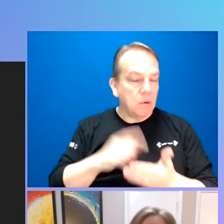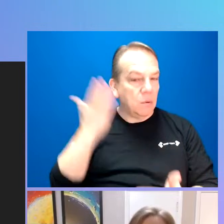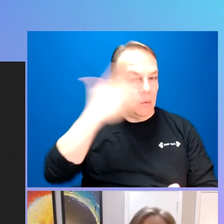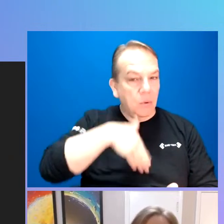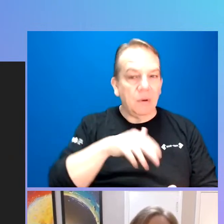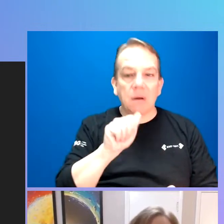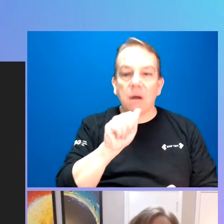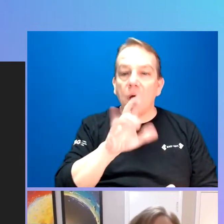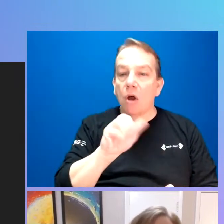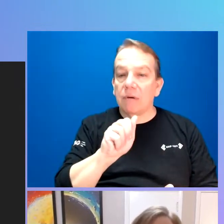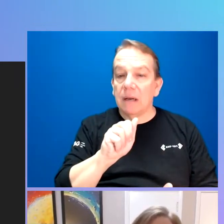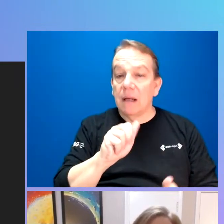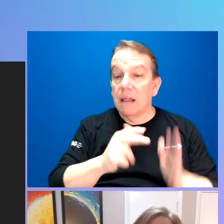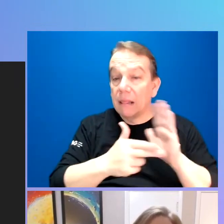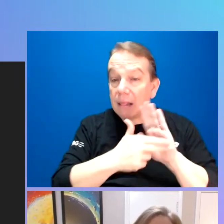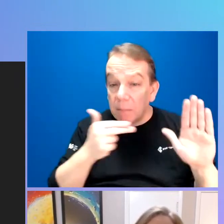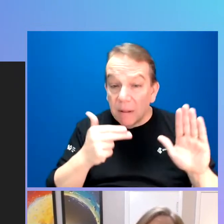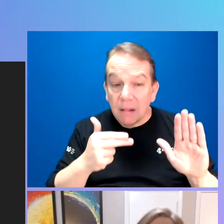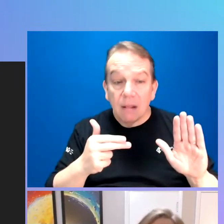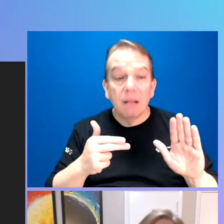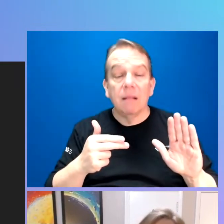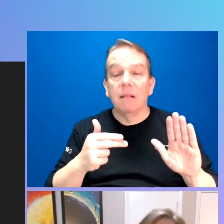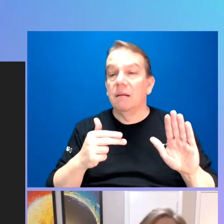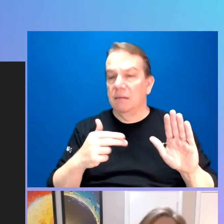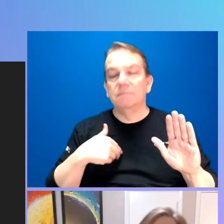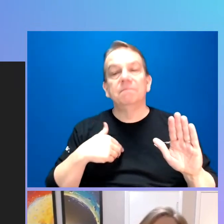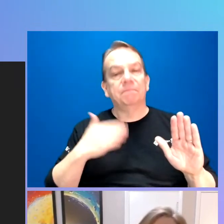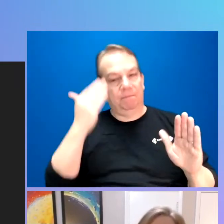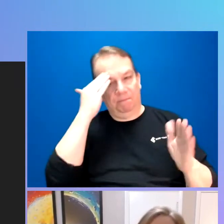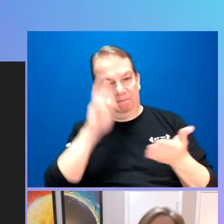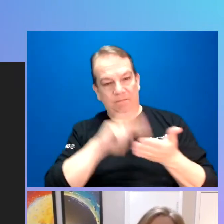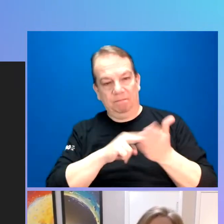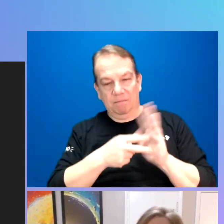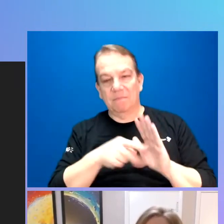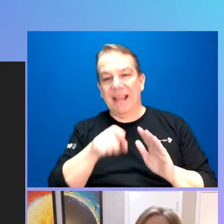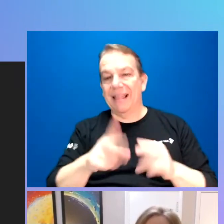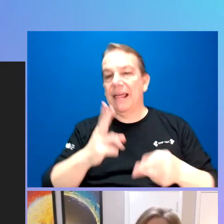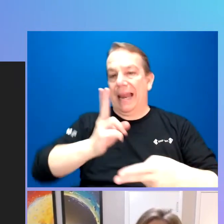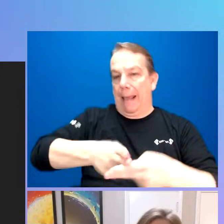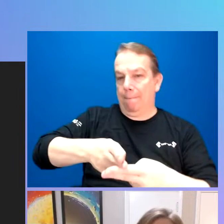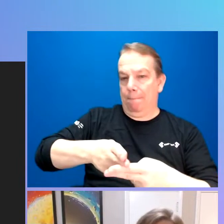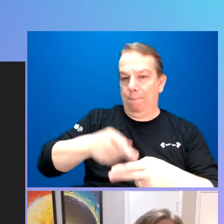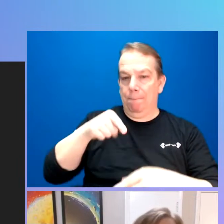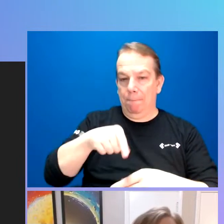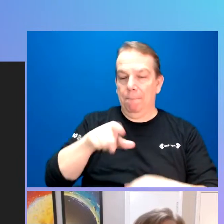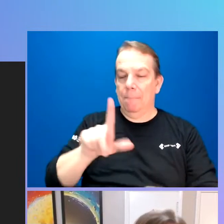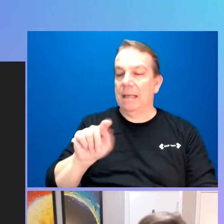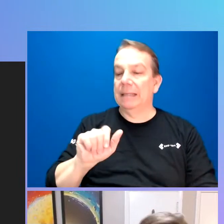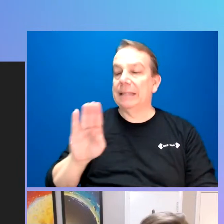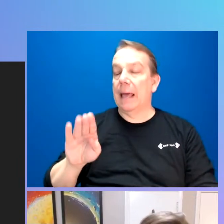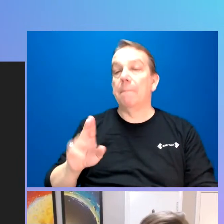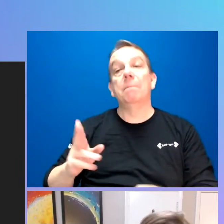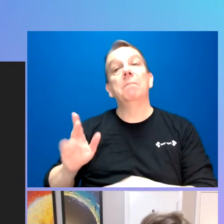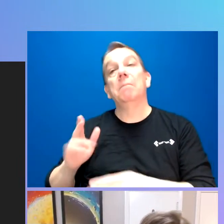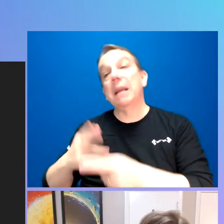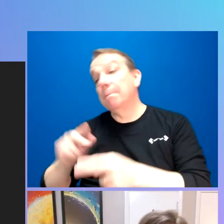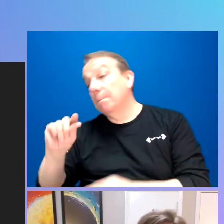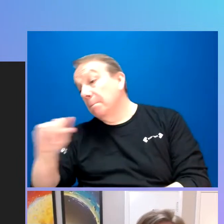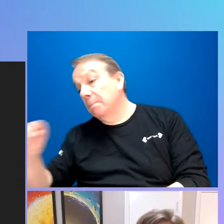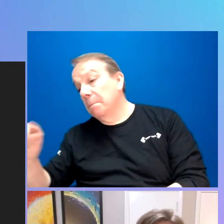attribute in the start tag, so I know that this text must be the